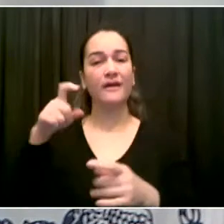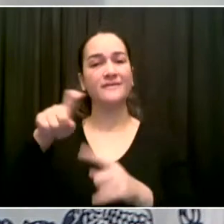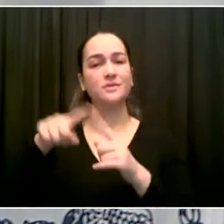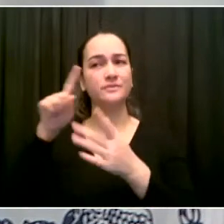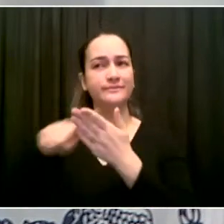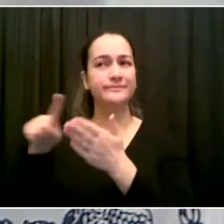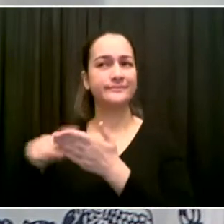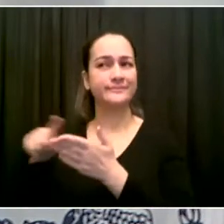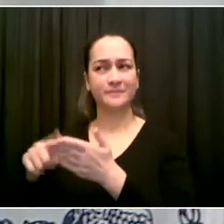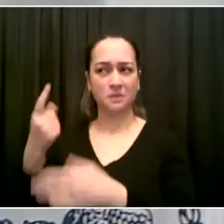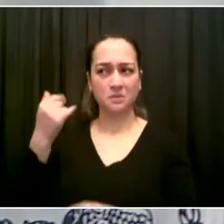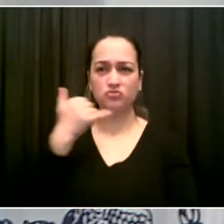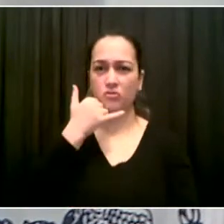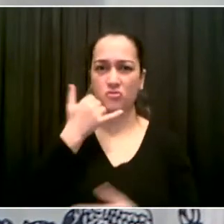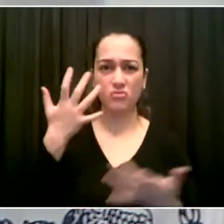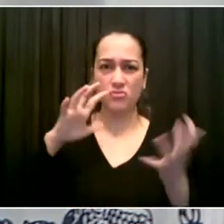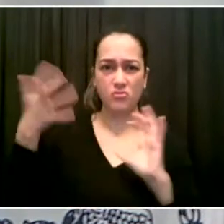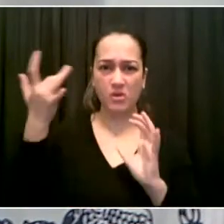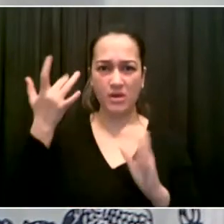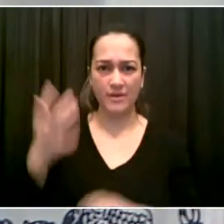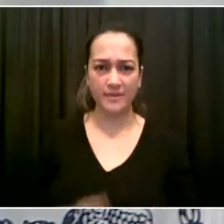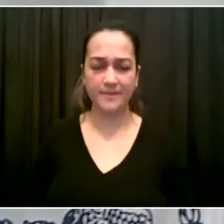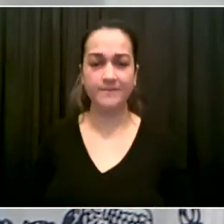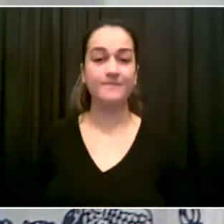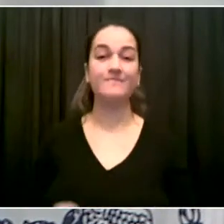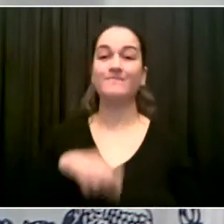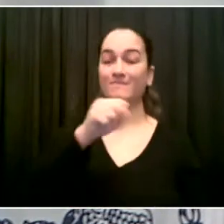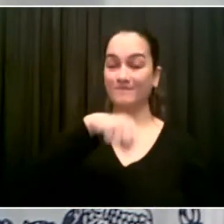ACCESS. THANK YOU,